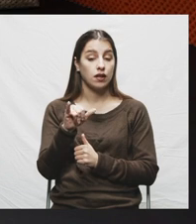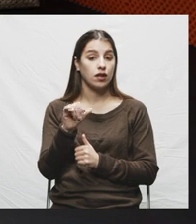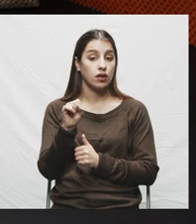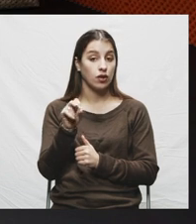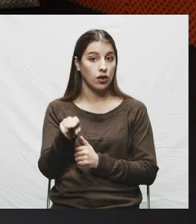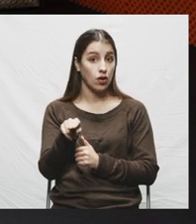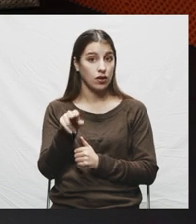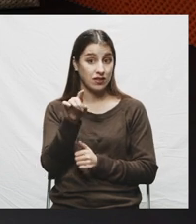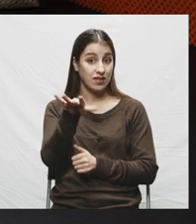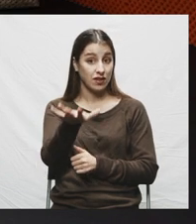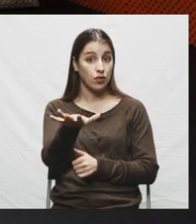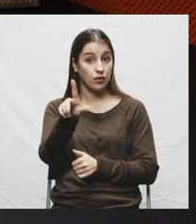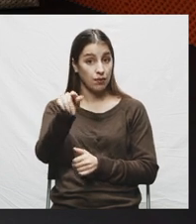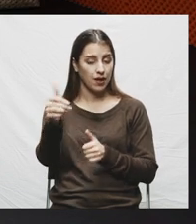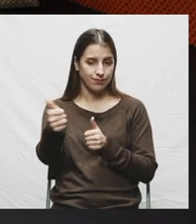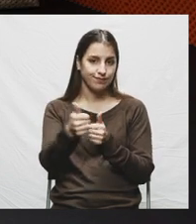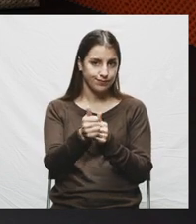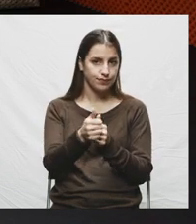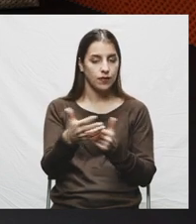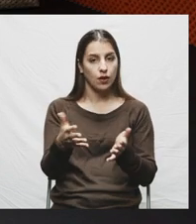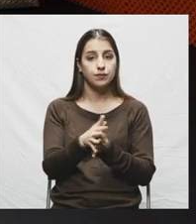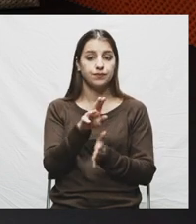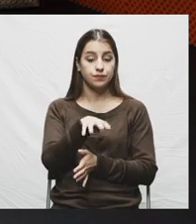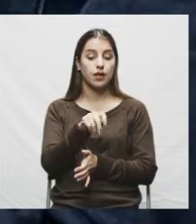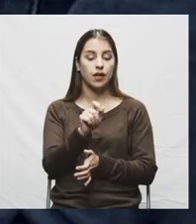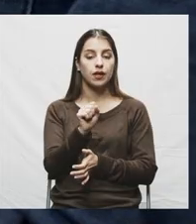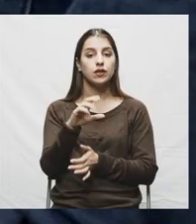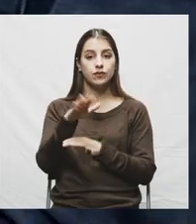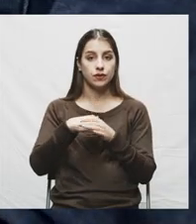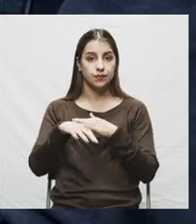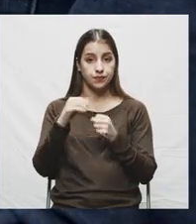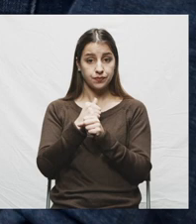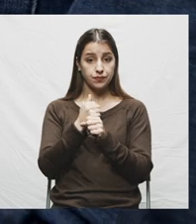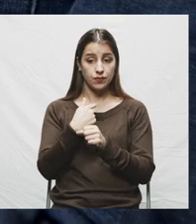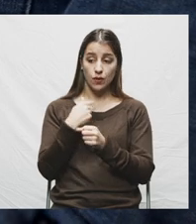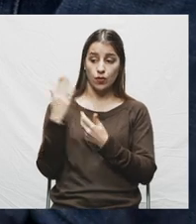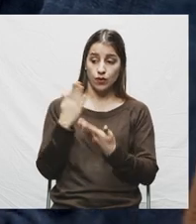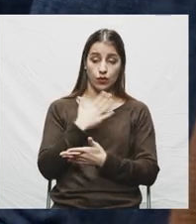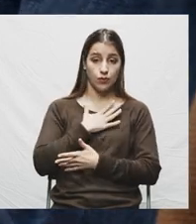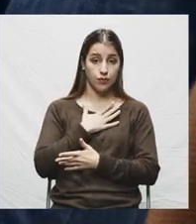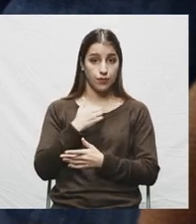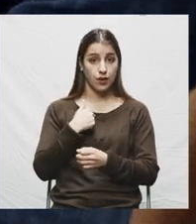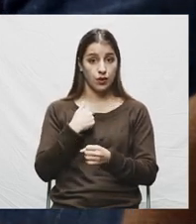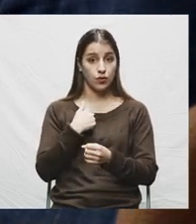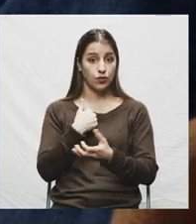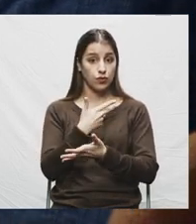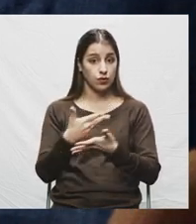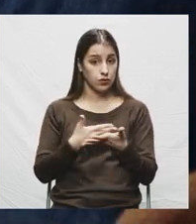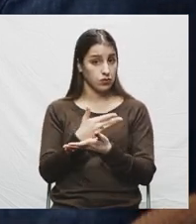So, a bunch of people. And Meg did a small work and invited me to collaborate with the dancers,